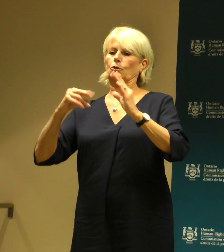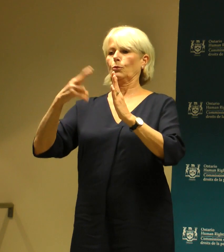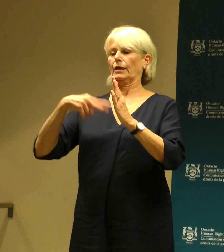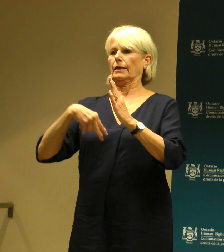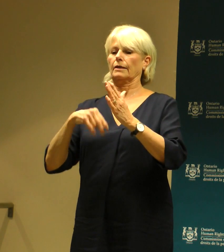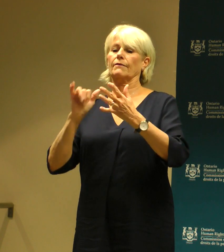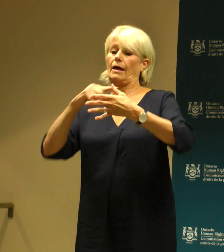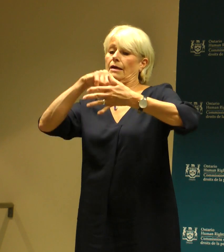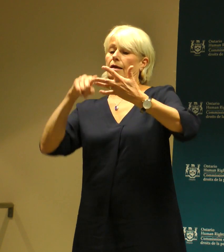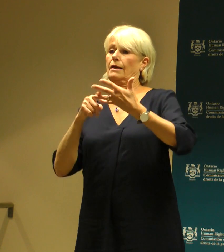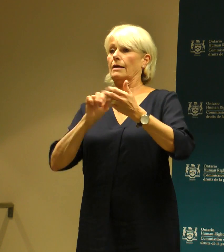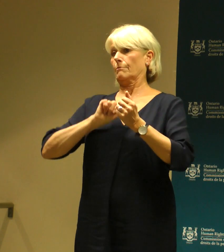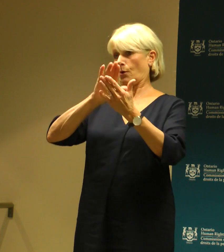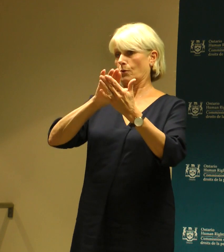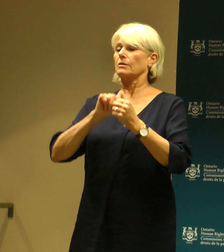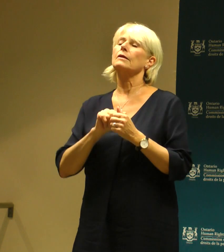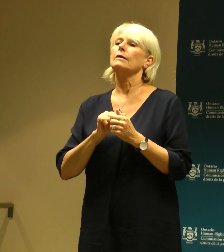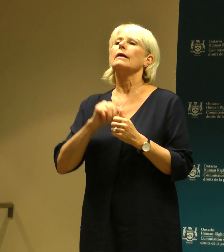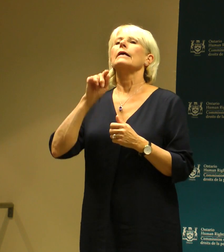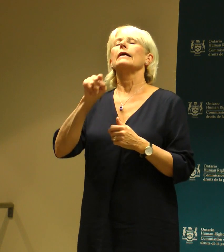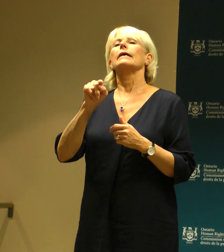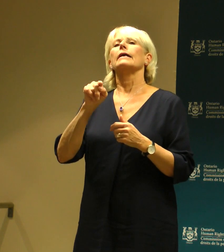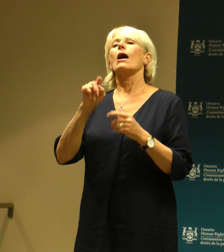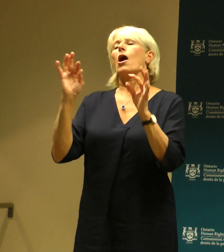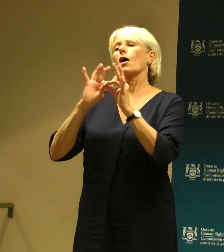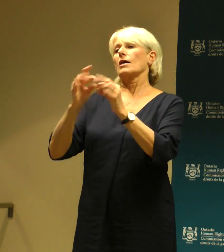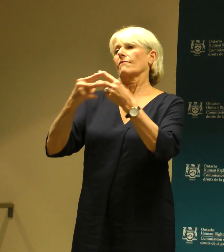This systematic approach is more cost-effective than the current